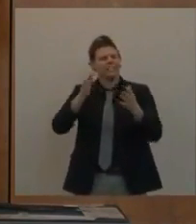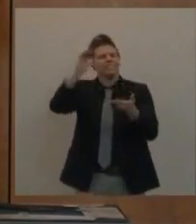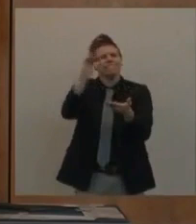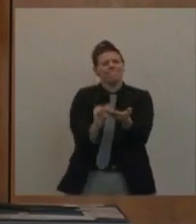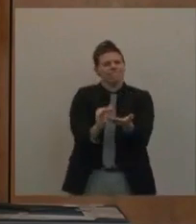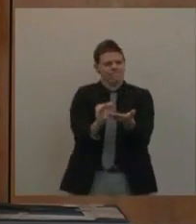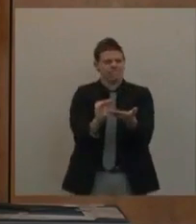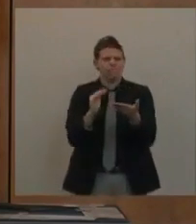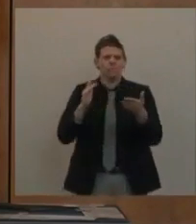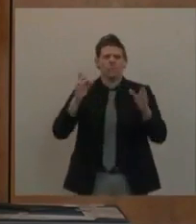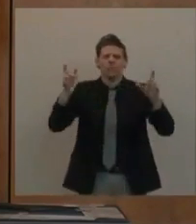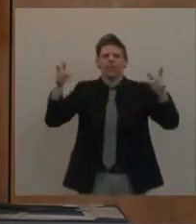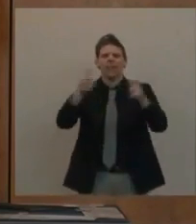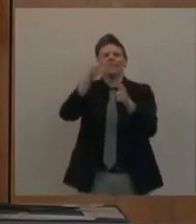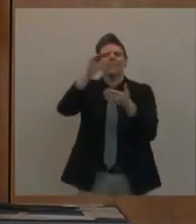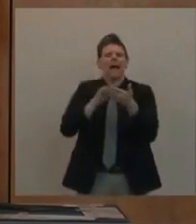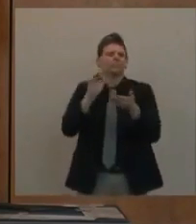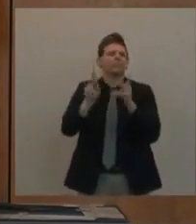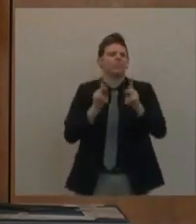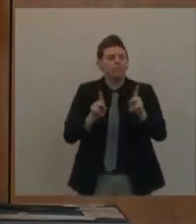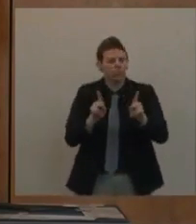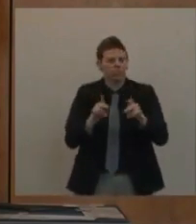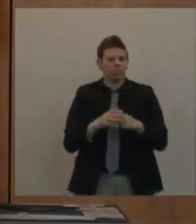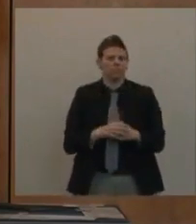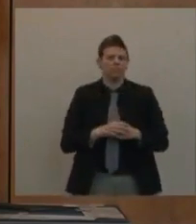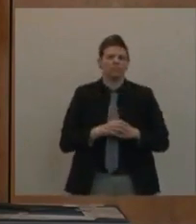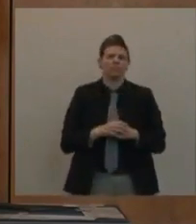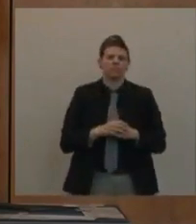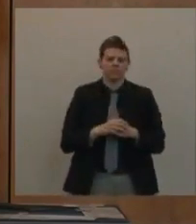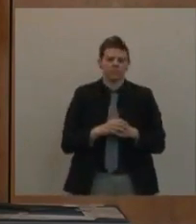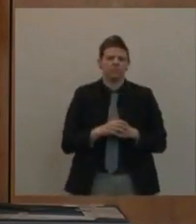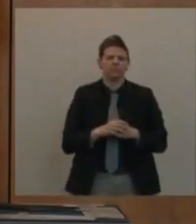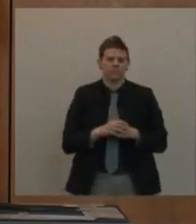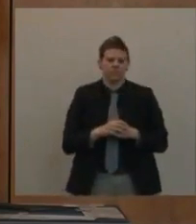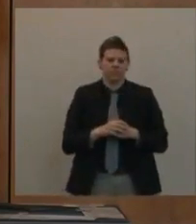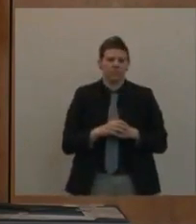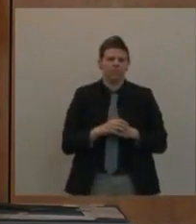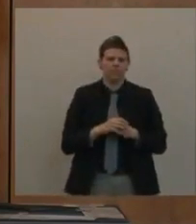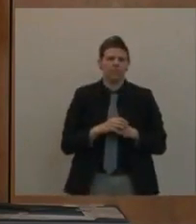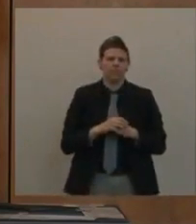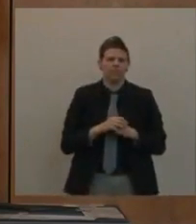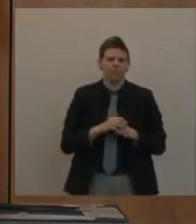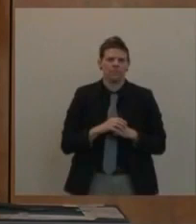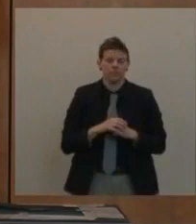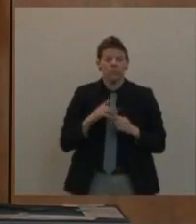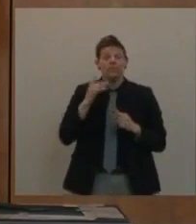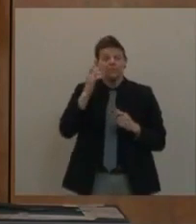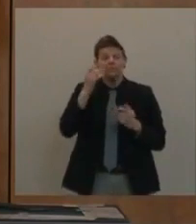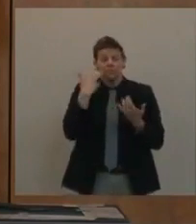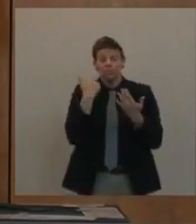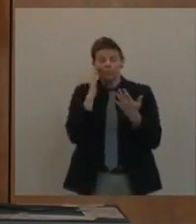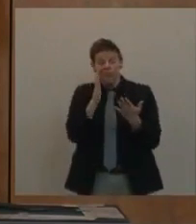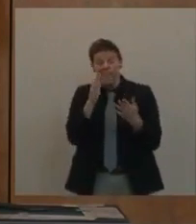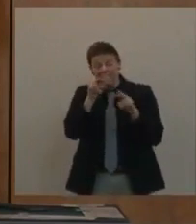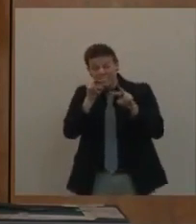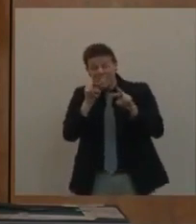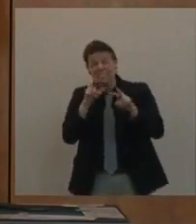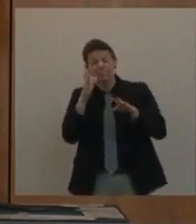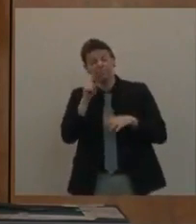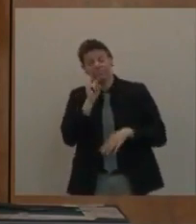WHERE NEW MEXICANS CONTINUE TO CONGREGATE, WE ARE GOING TO LOOK AT WAYS TO PROVIDE THE NARROWING OF THOSE EFFORTS.